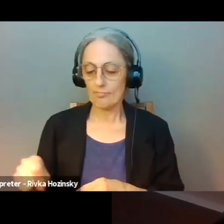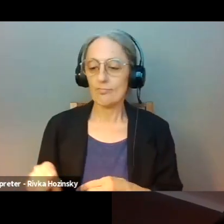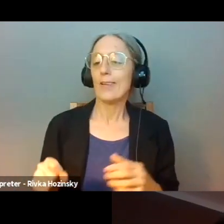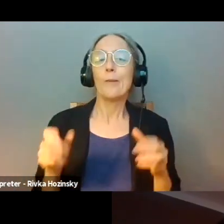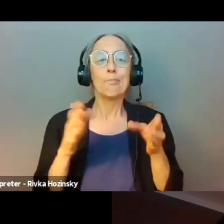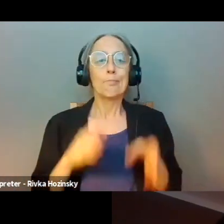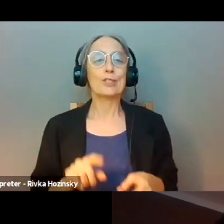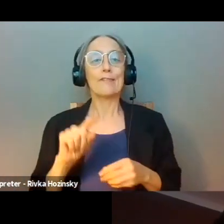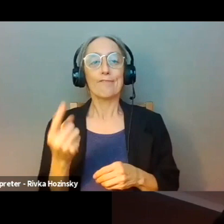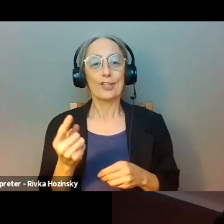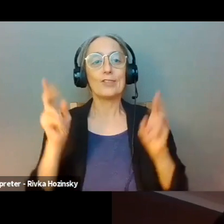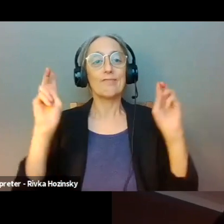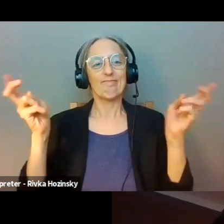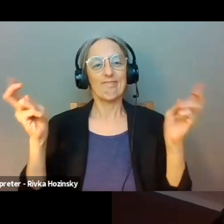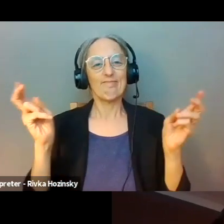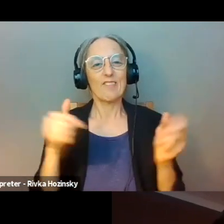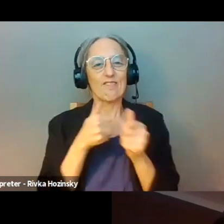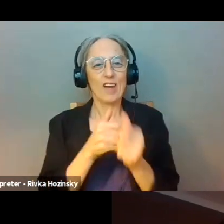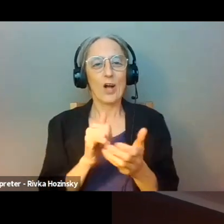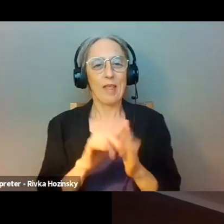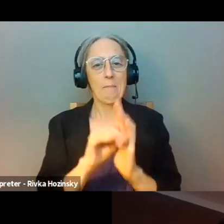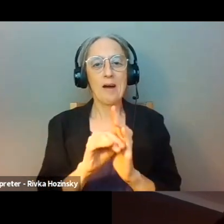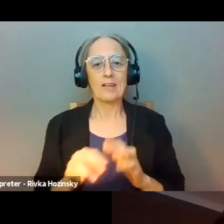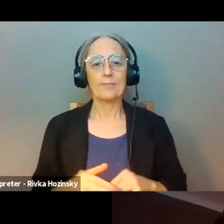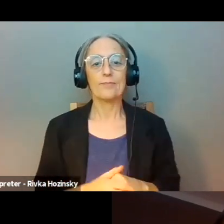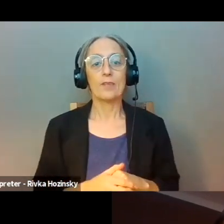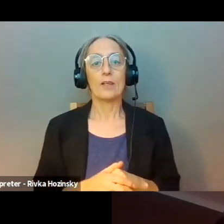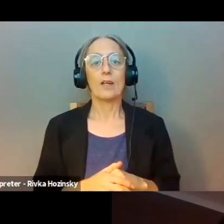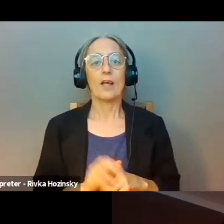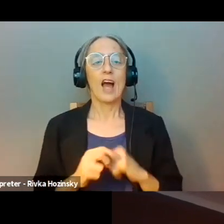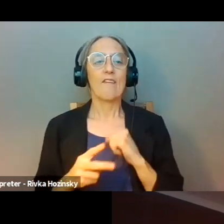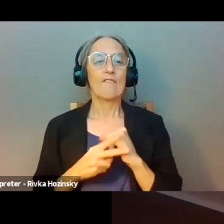And we have a few other archives that you can definitely look at. Christena just dropped that in the chat,